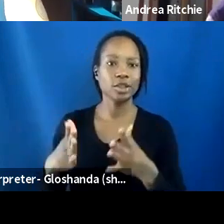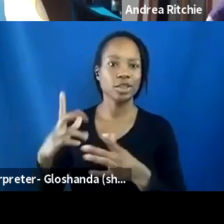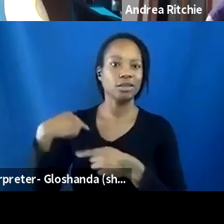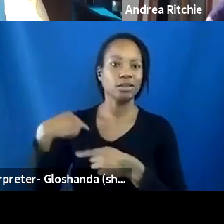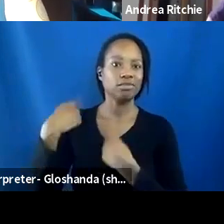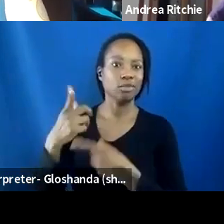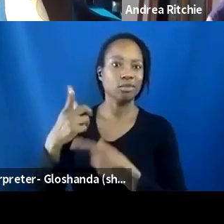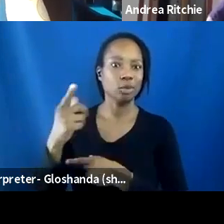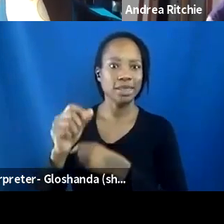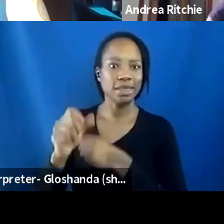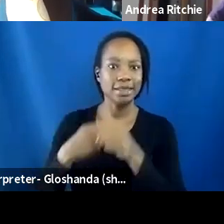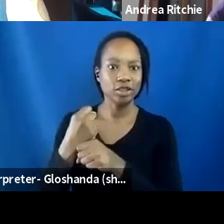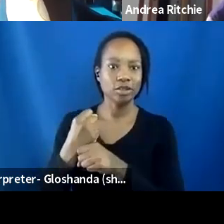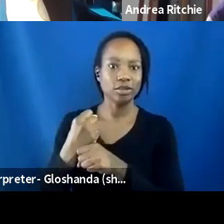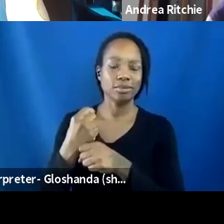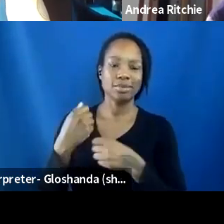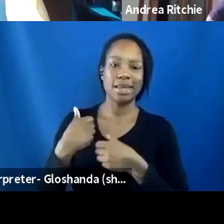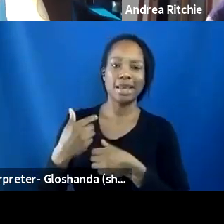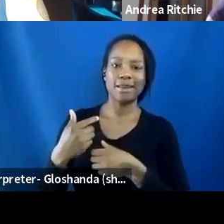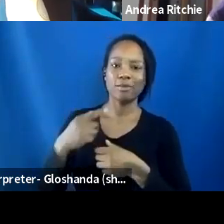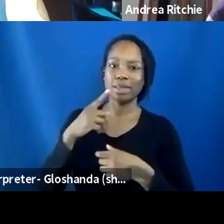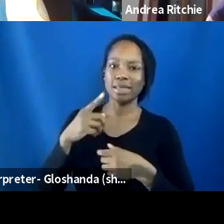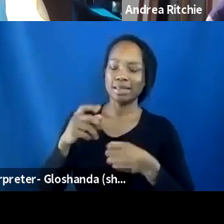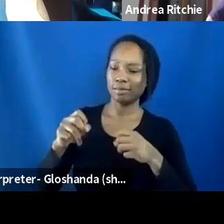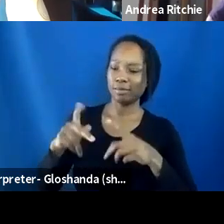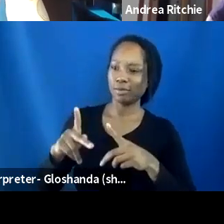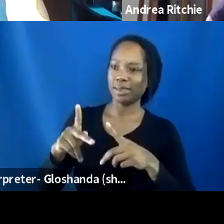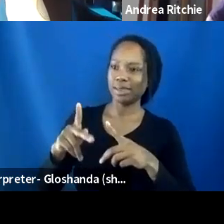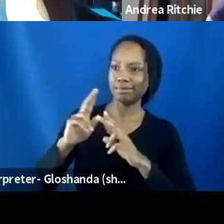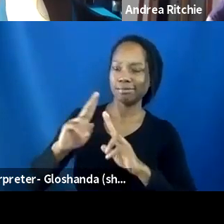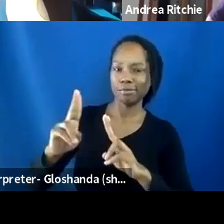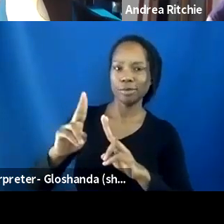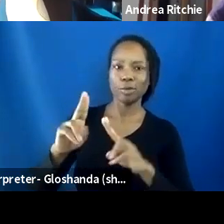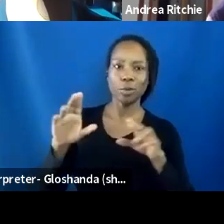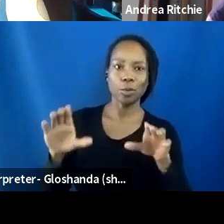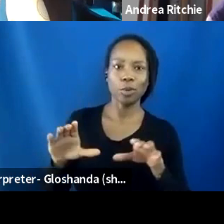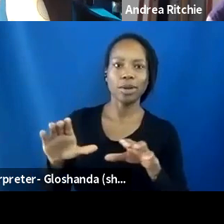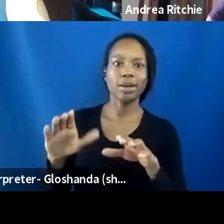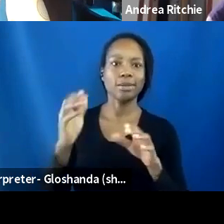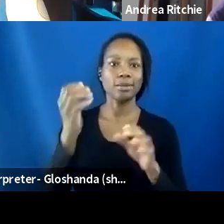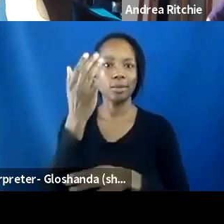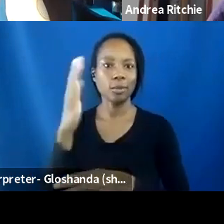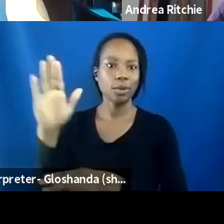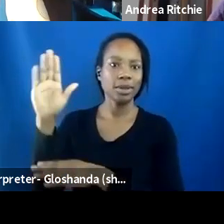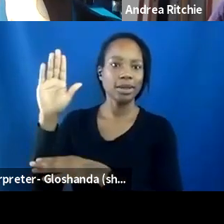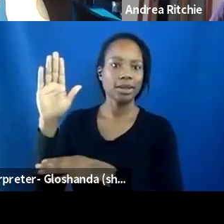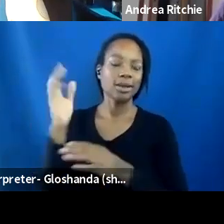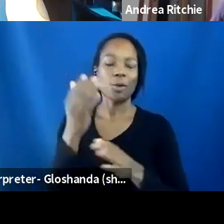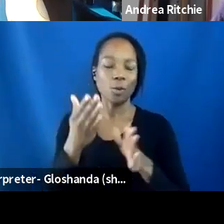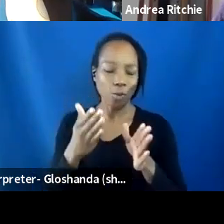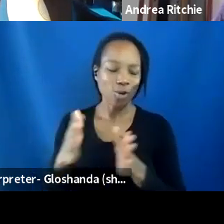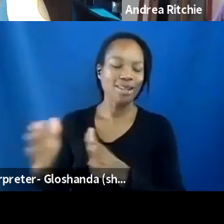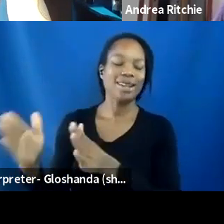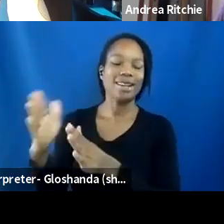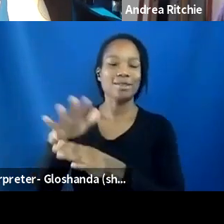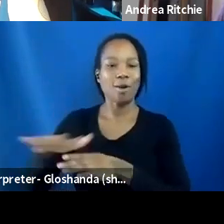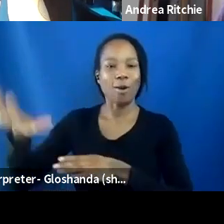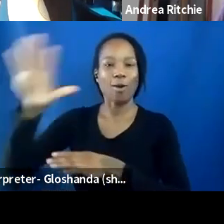and organizing across the country and is currently based in Ohlone territory, O-H-L-O-N-E, the Bay area.